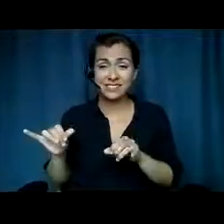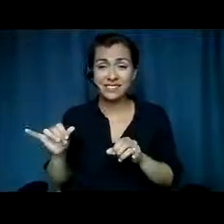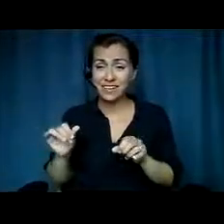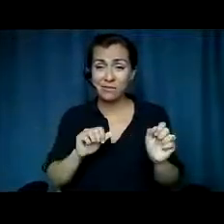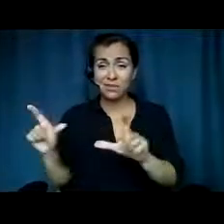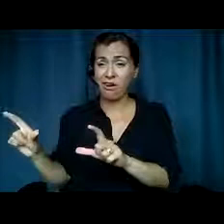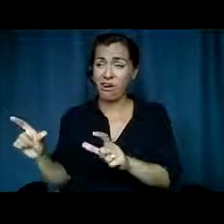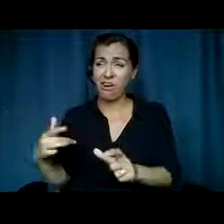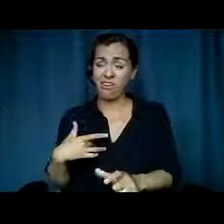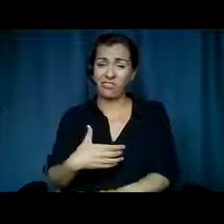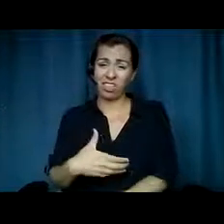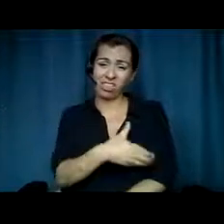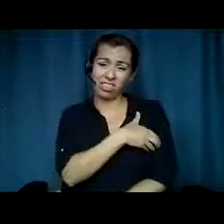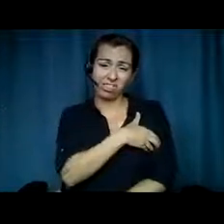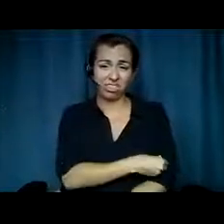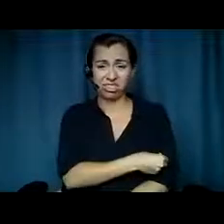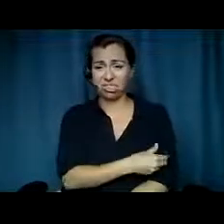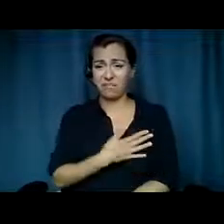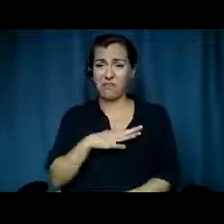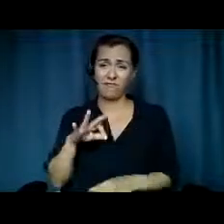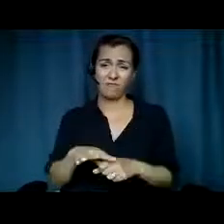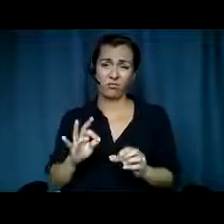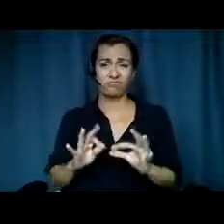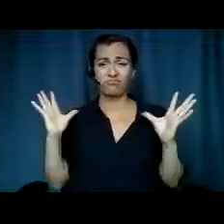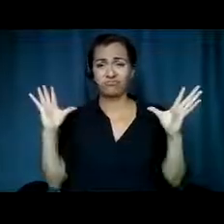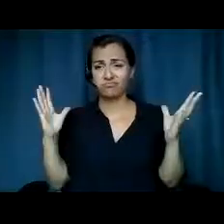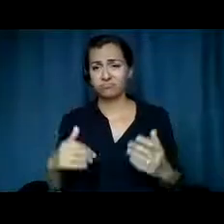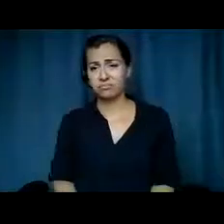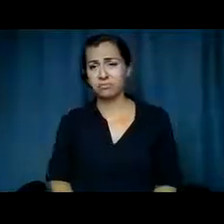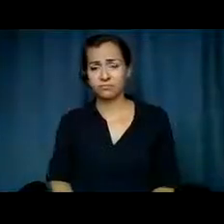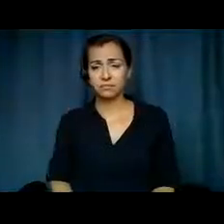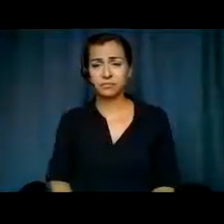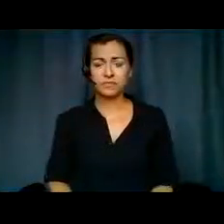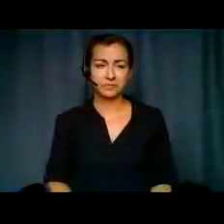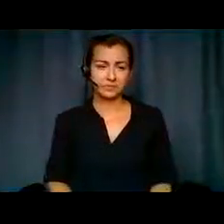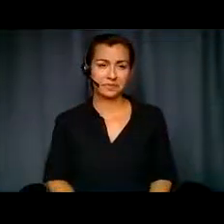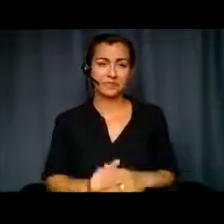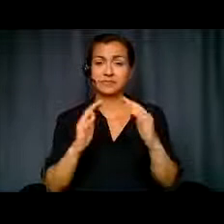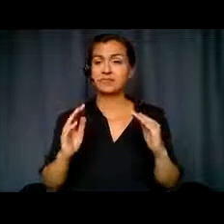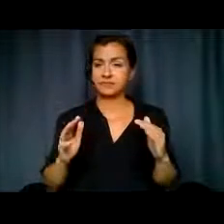It's also really concerning that there's less engagement. People are focused on the pandemic and the immediate challenges.